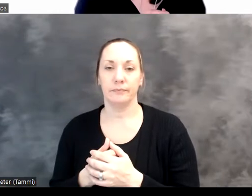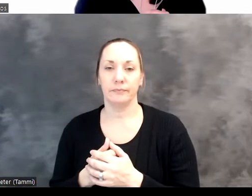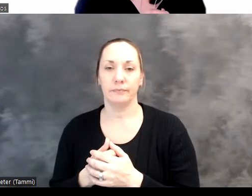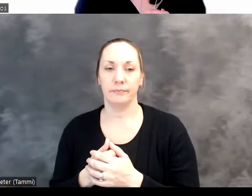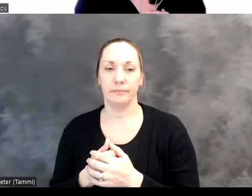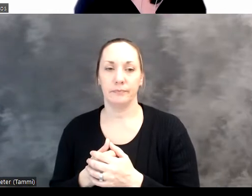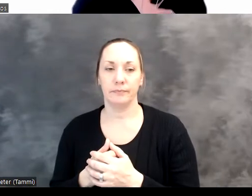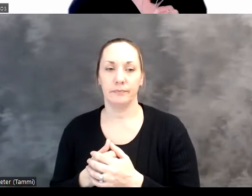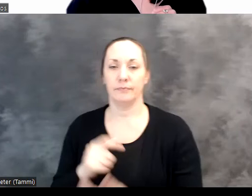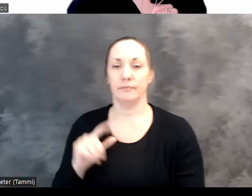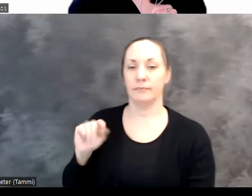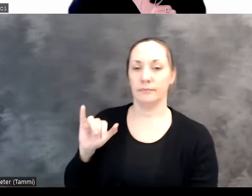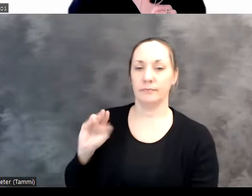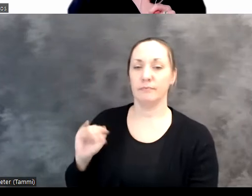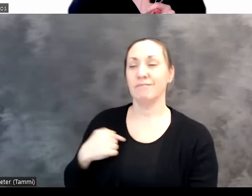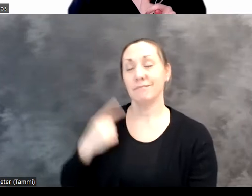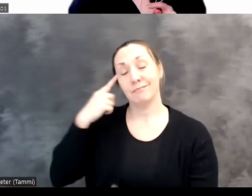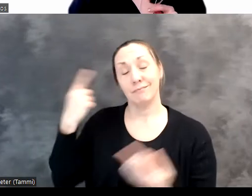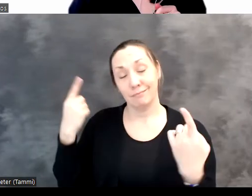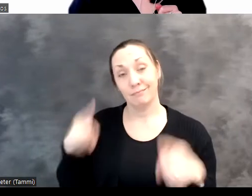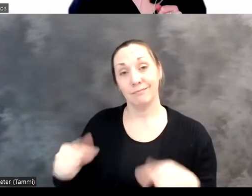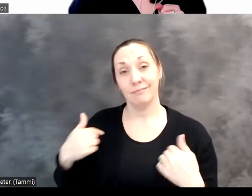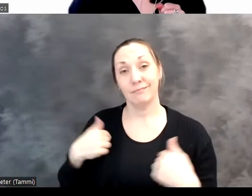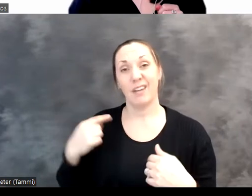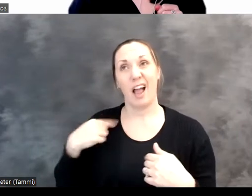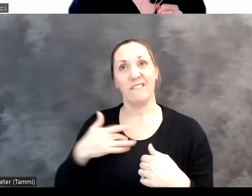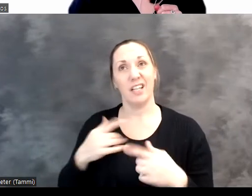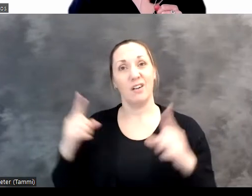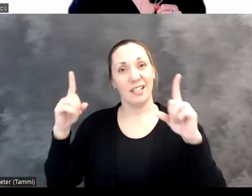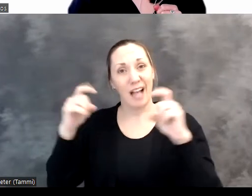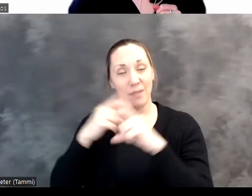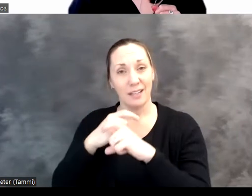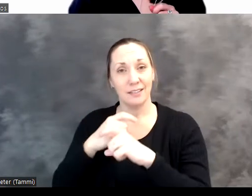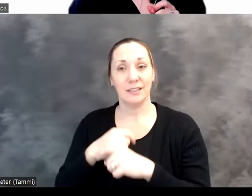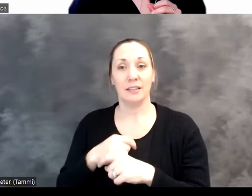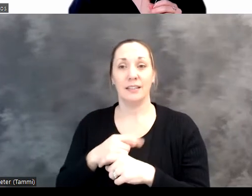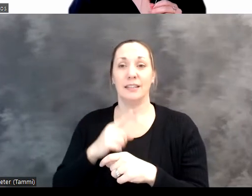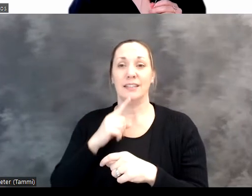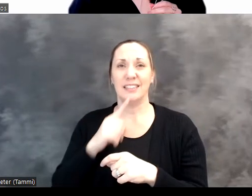and not a bug